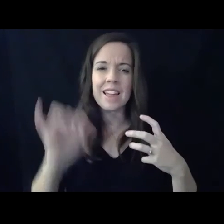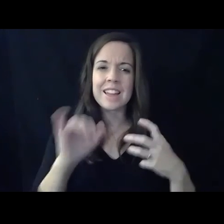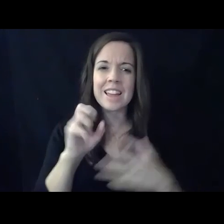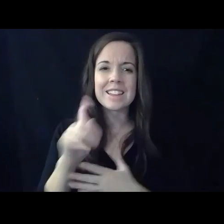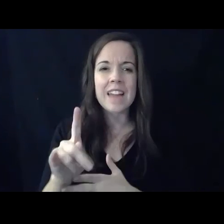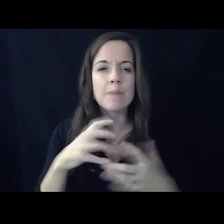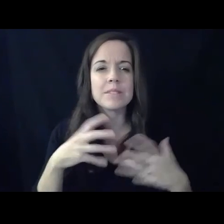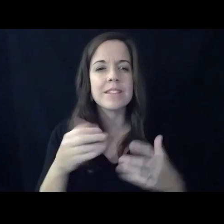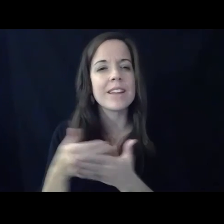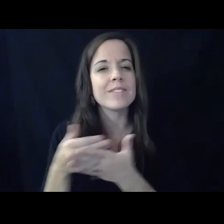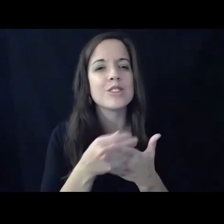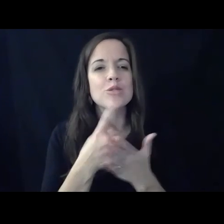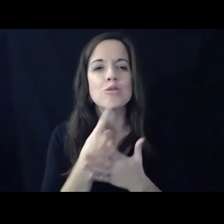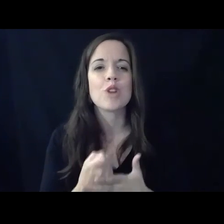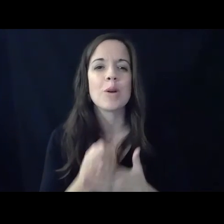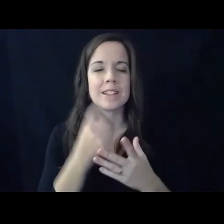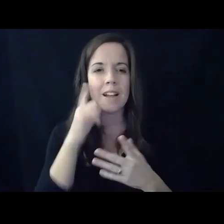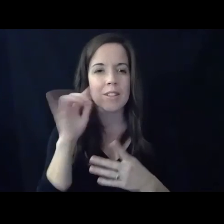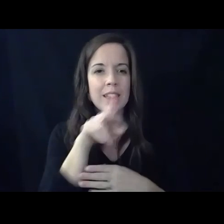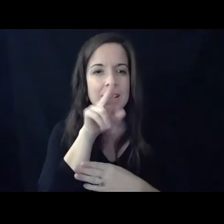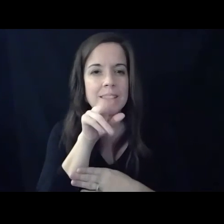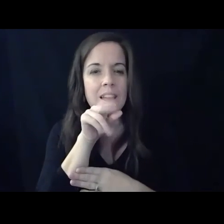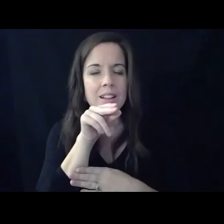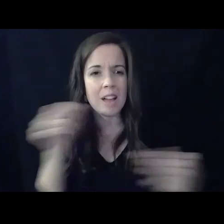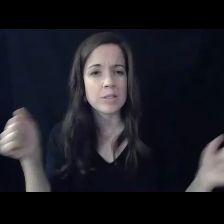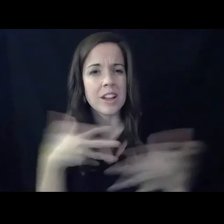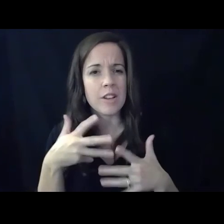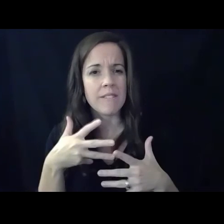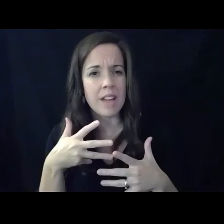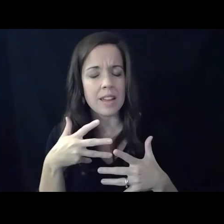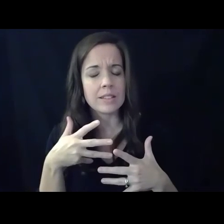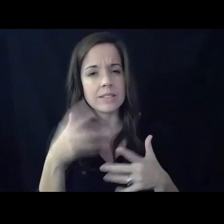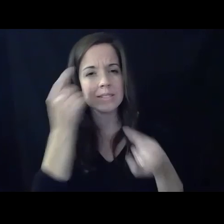colored as a tongue. And how terrifying, the thought of a mouth there,